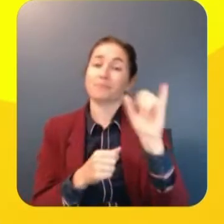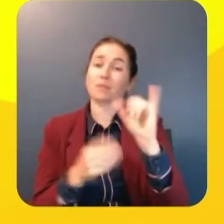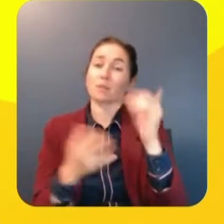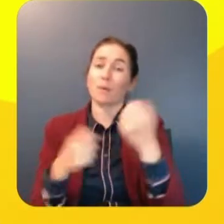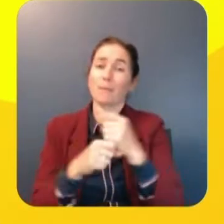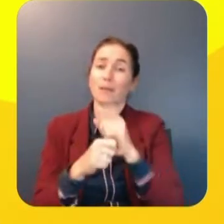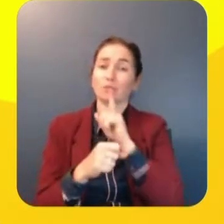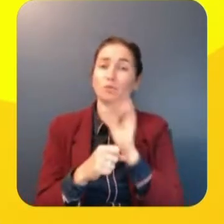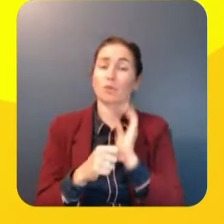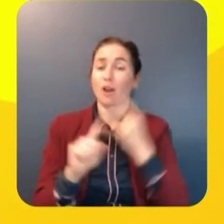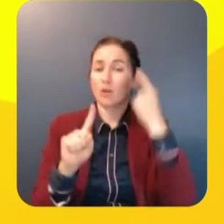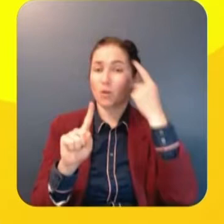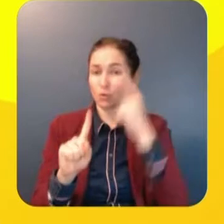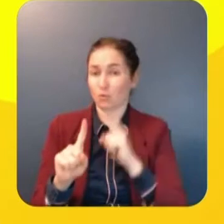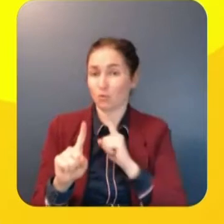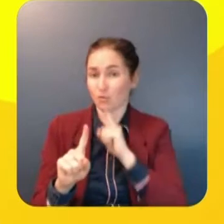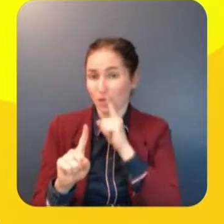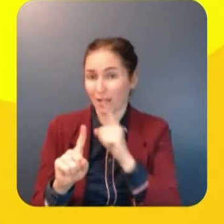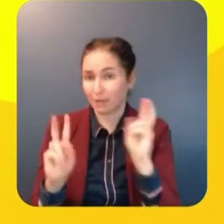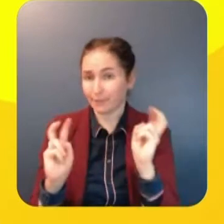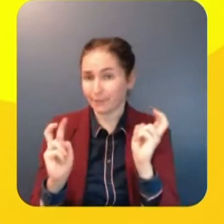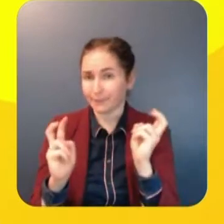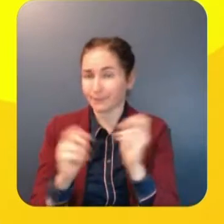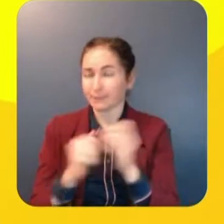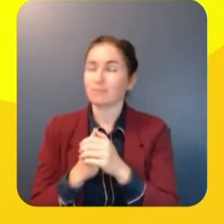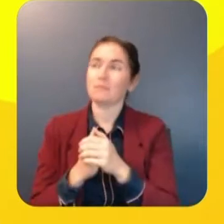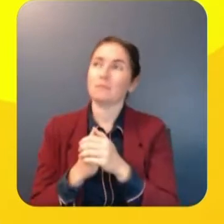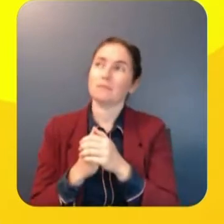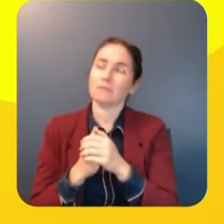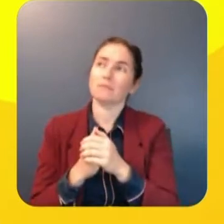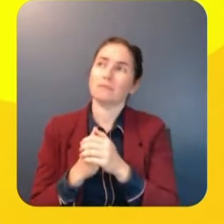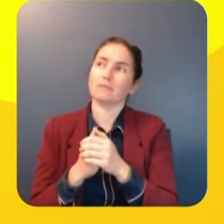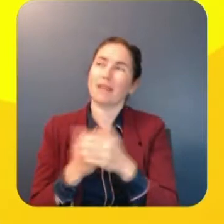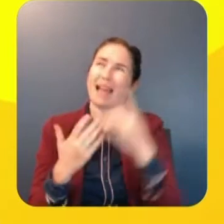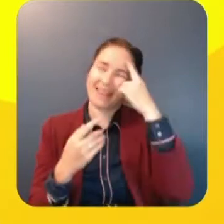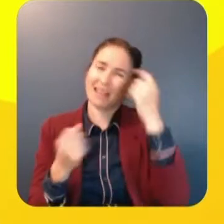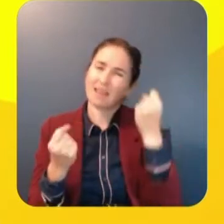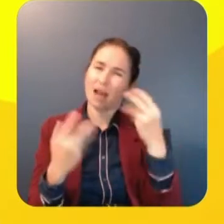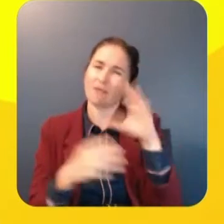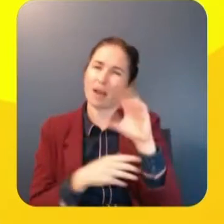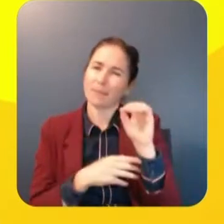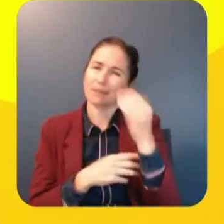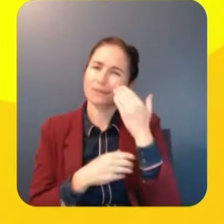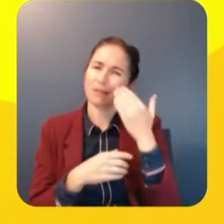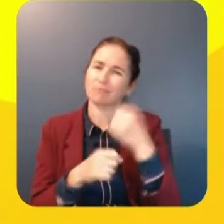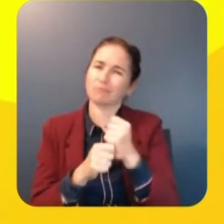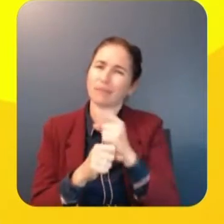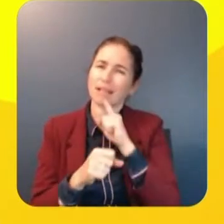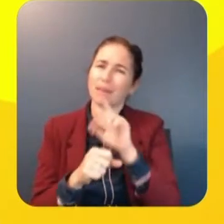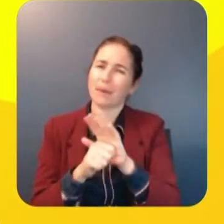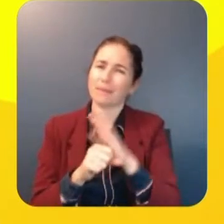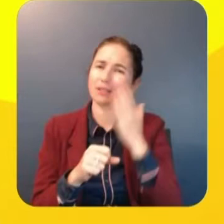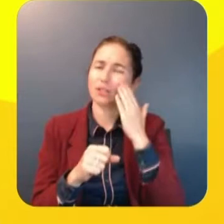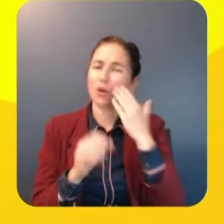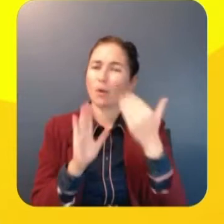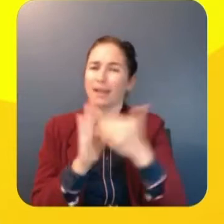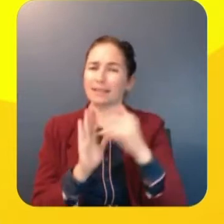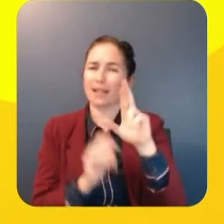real is between I think a lot of companies made some commitments. Particularly anti-racism commitments right after